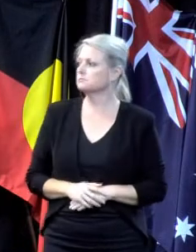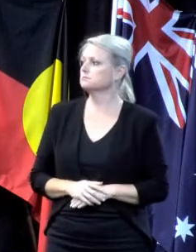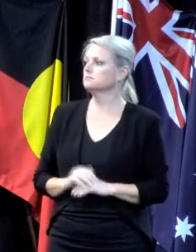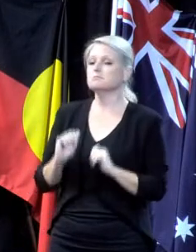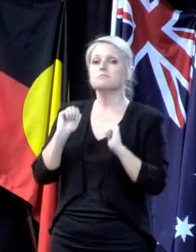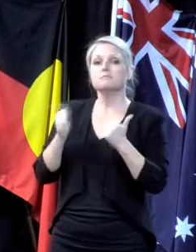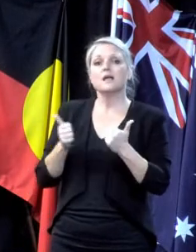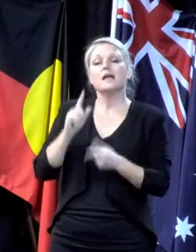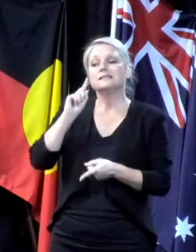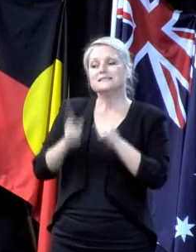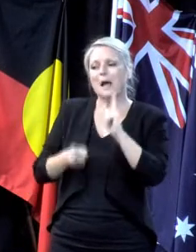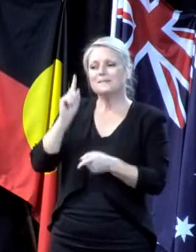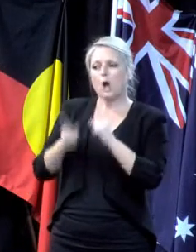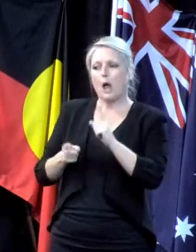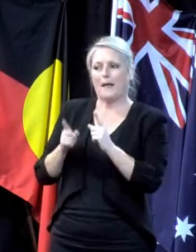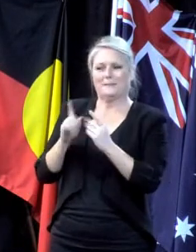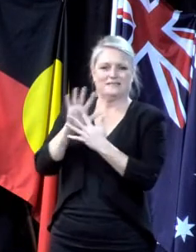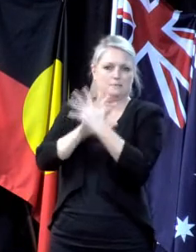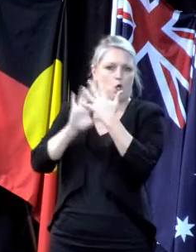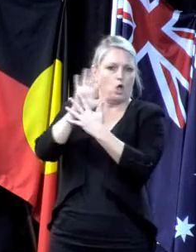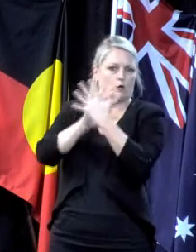So we have a teacher aide that would be performing those medical procedures